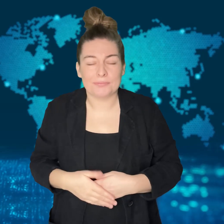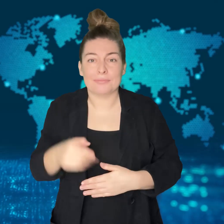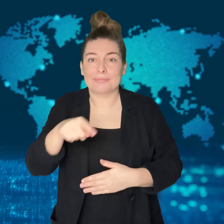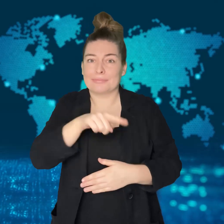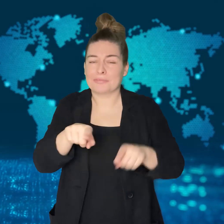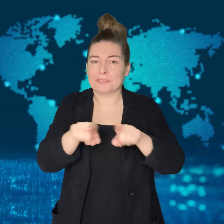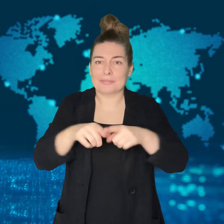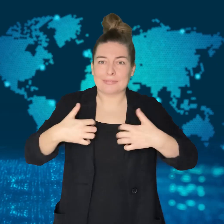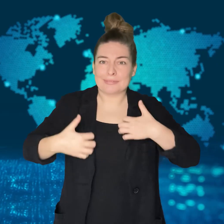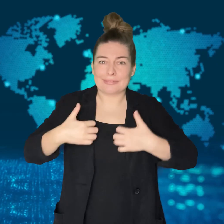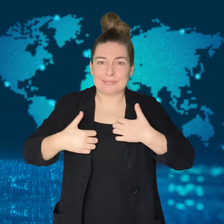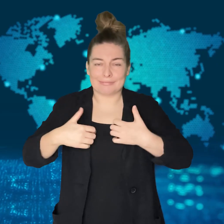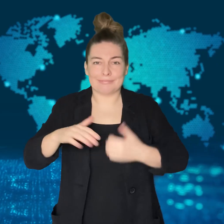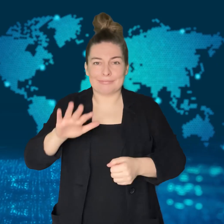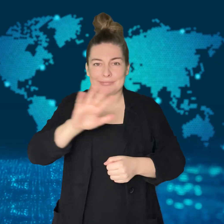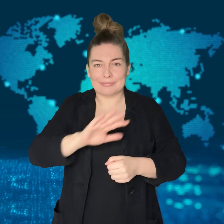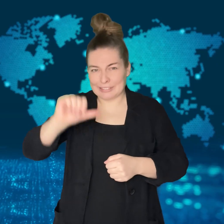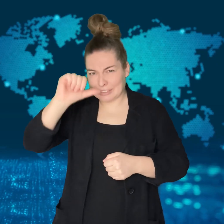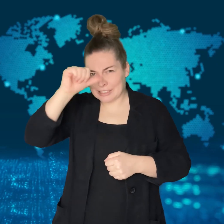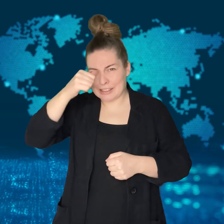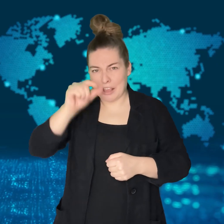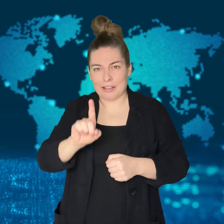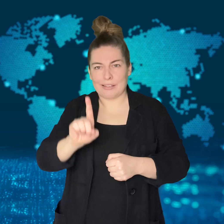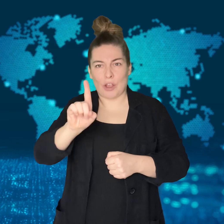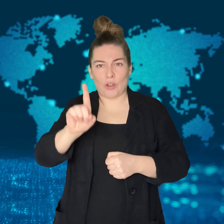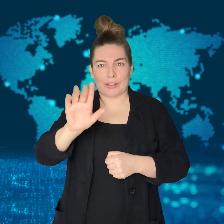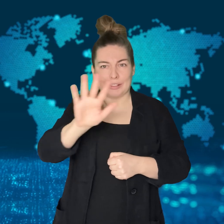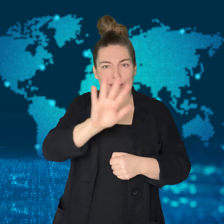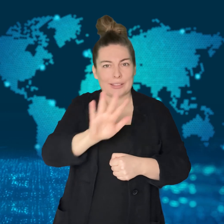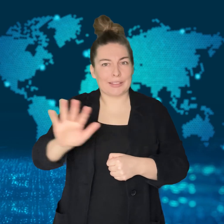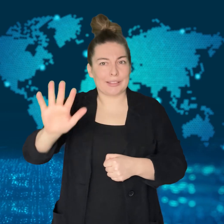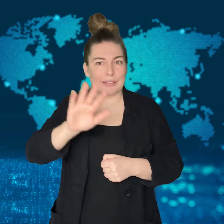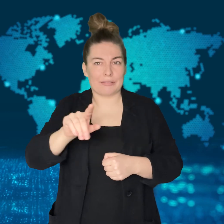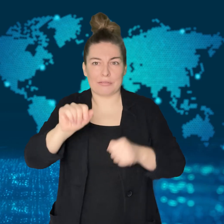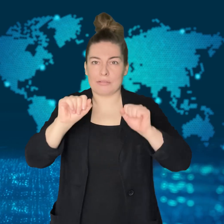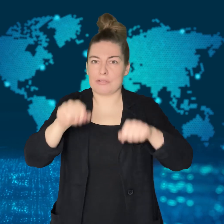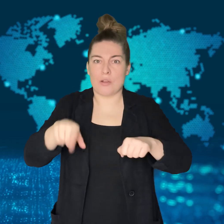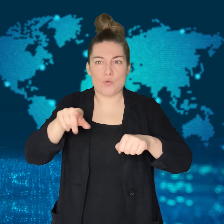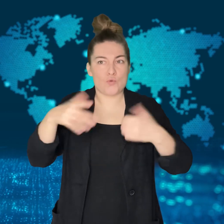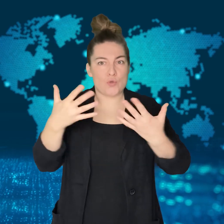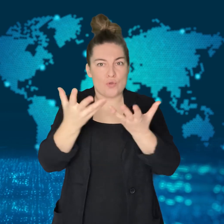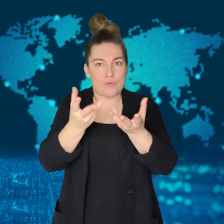India would have more power because of